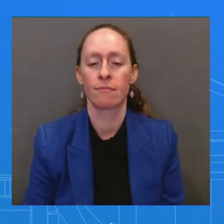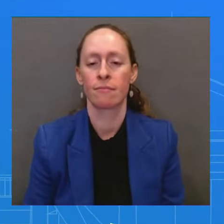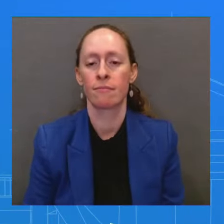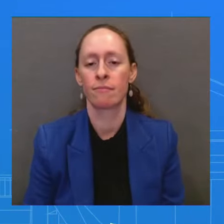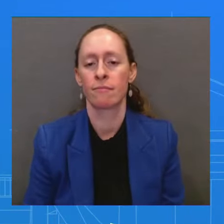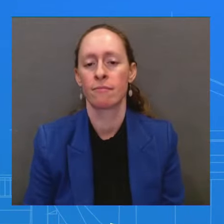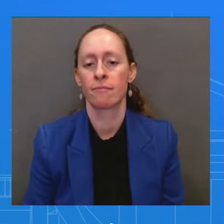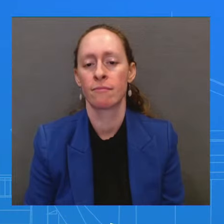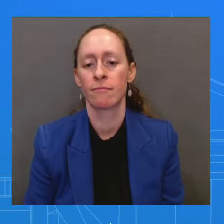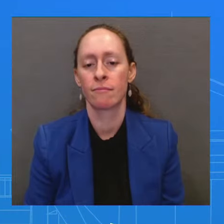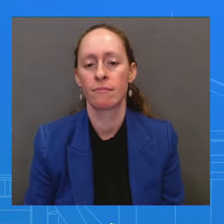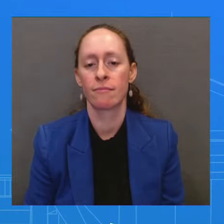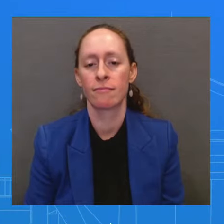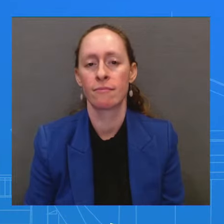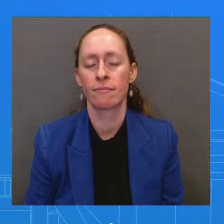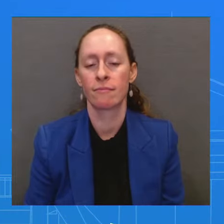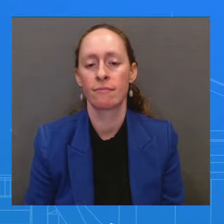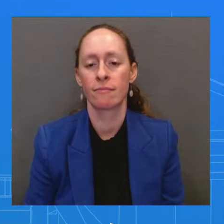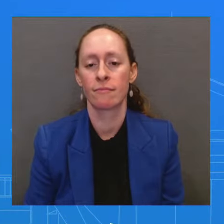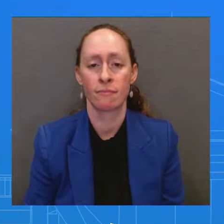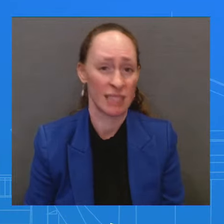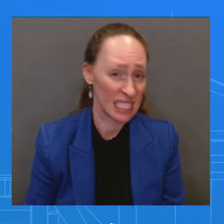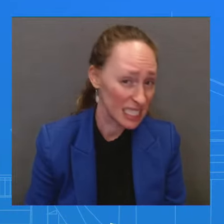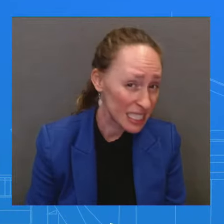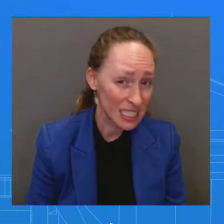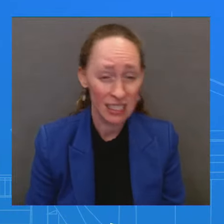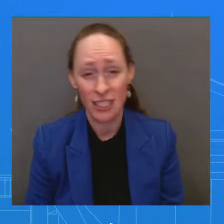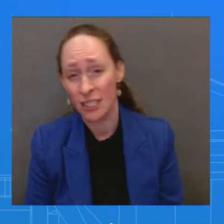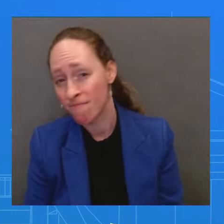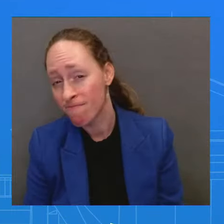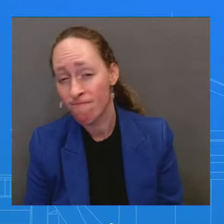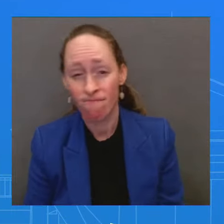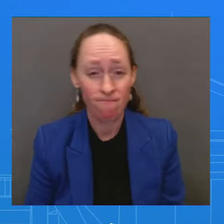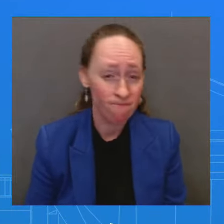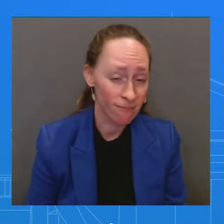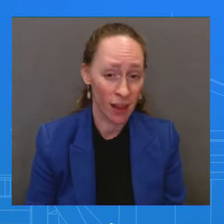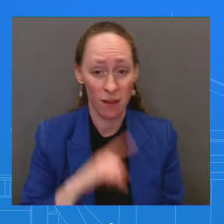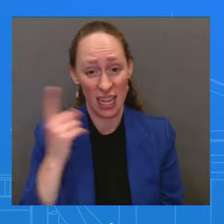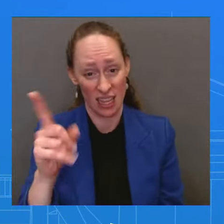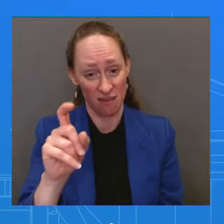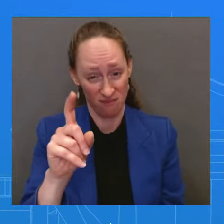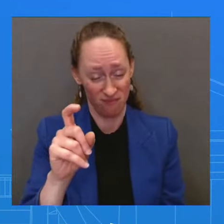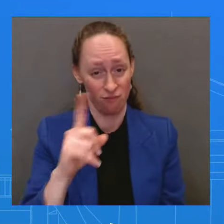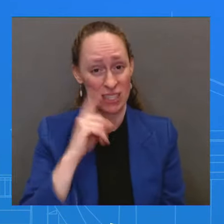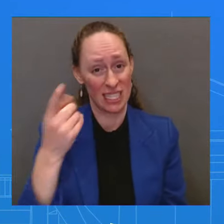that there is a problem that we should be behind? Or do you believe it falls chiefly on the GOP?